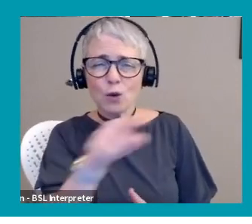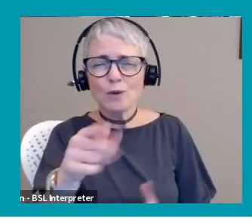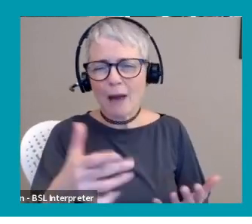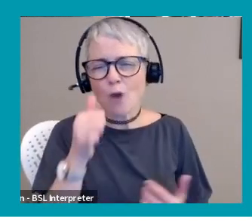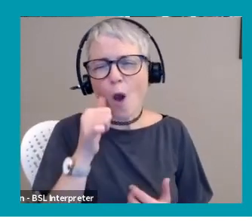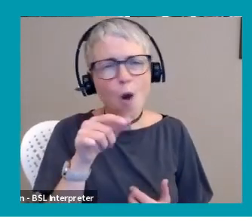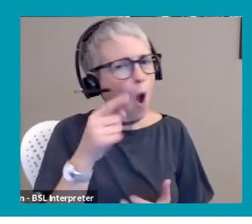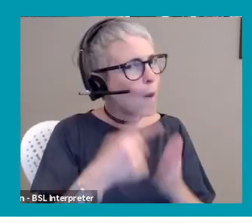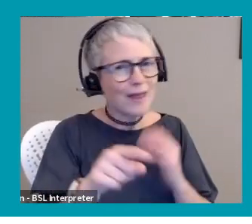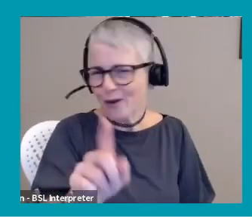together.